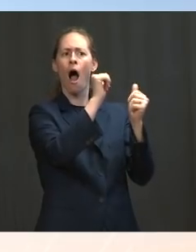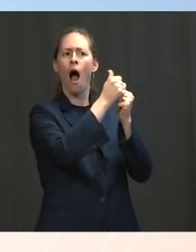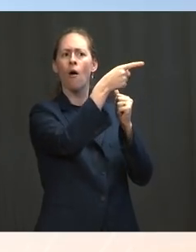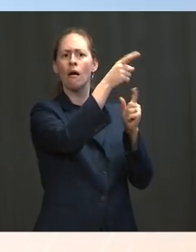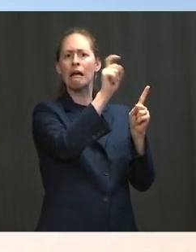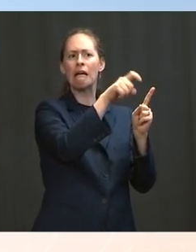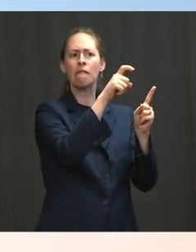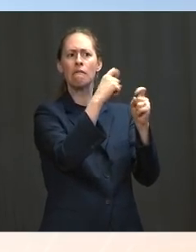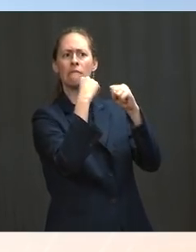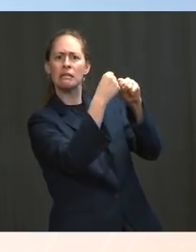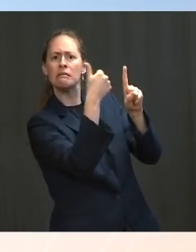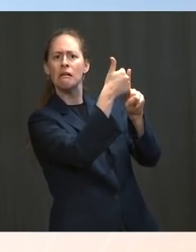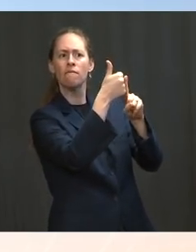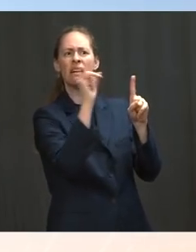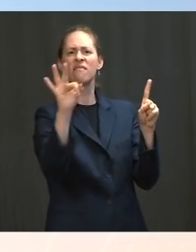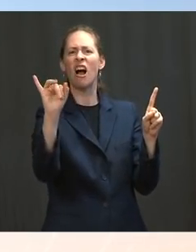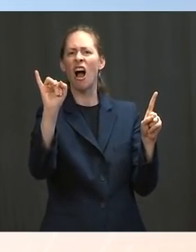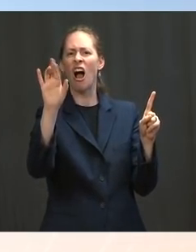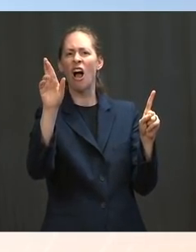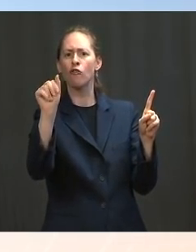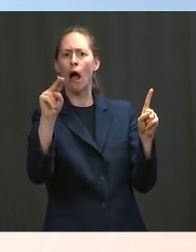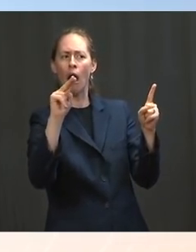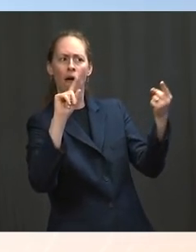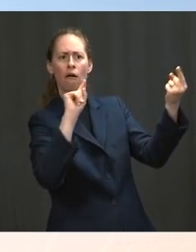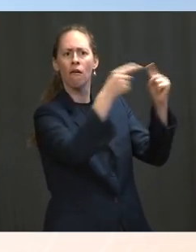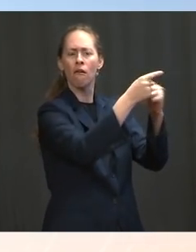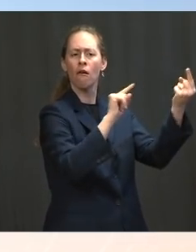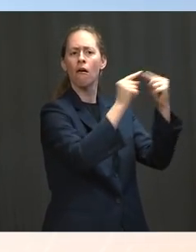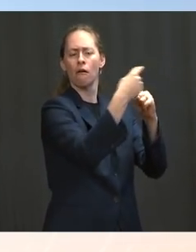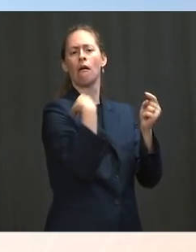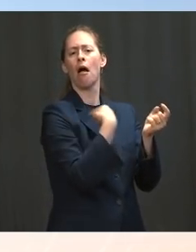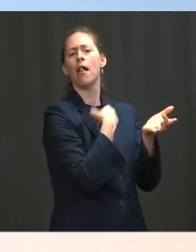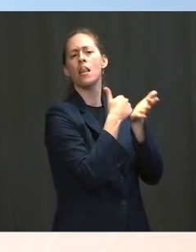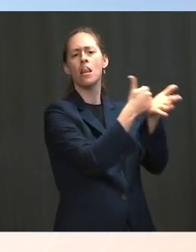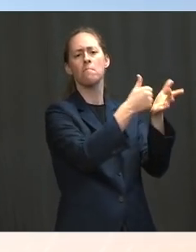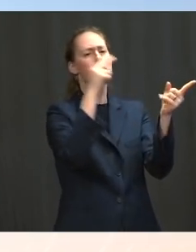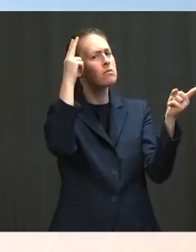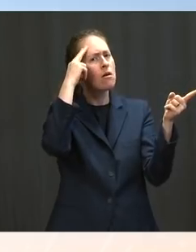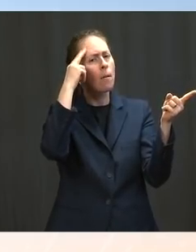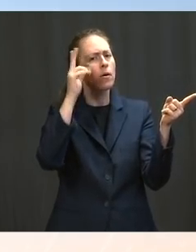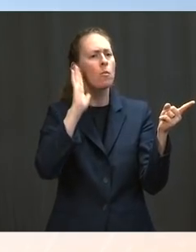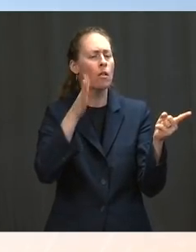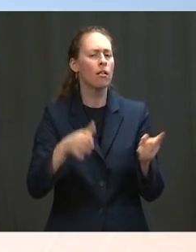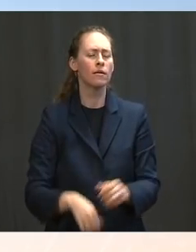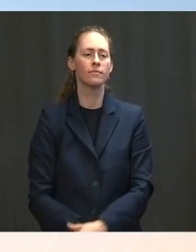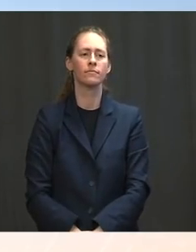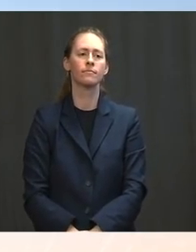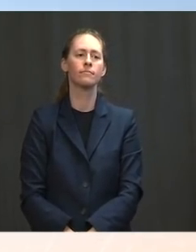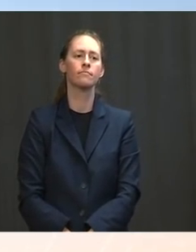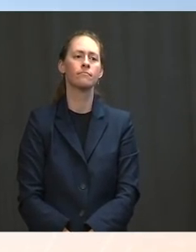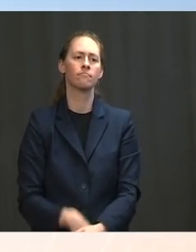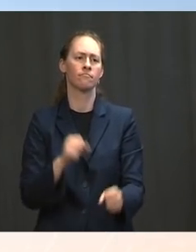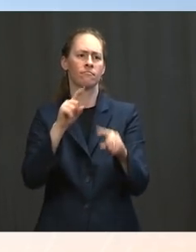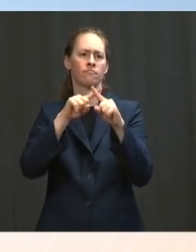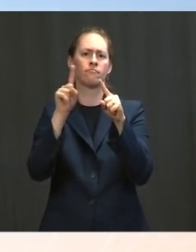As you know, we worked to declassify a report that names specific officials who we felt -- or who our intelligence community, I should say --